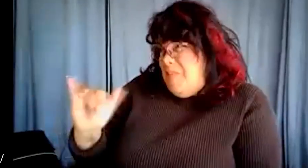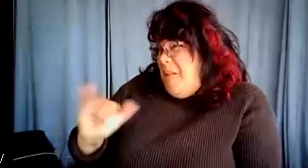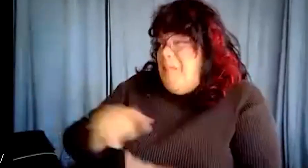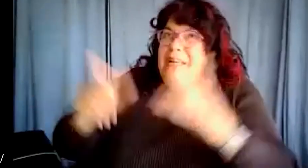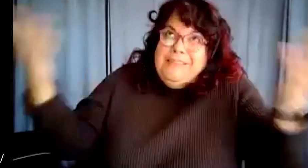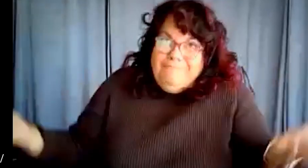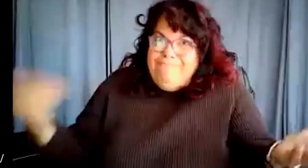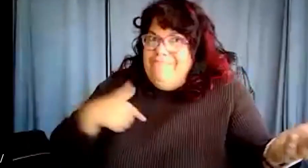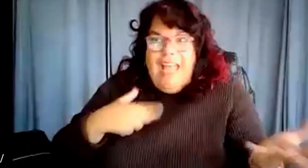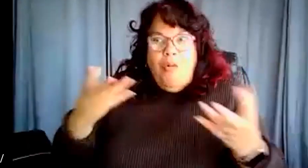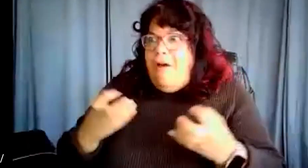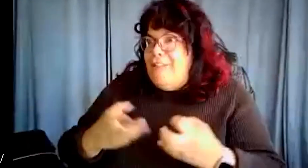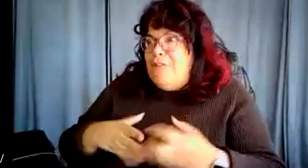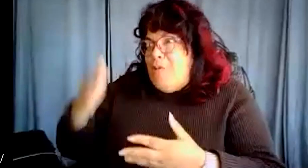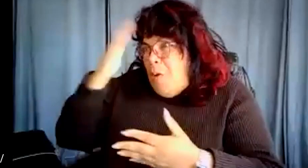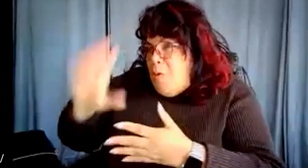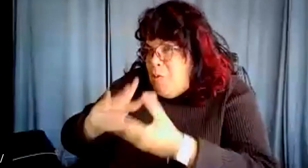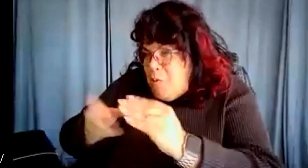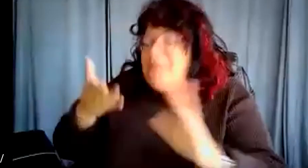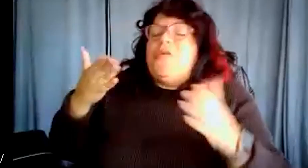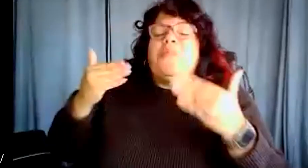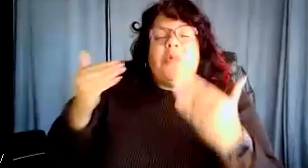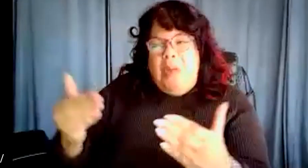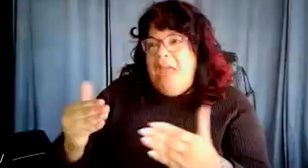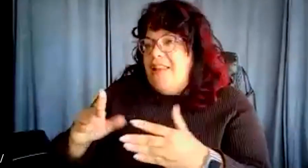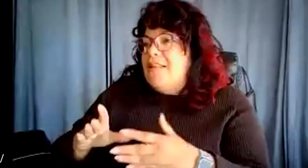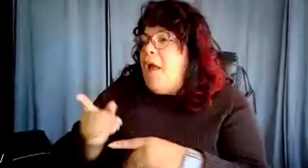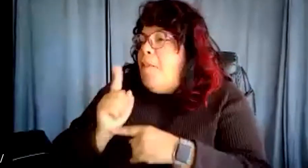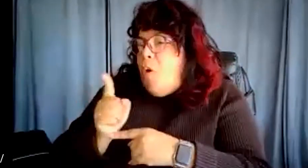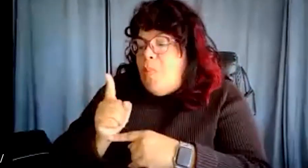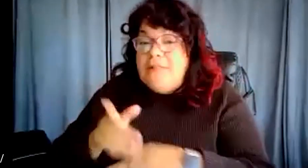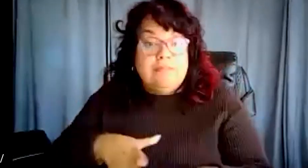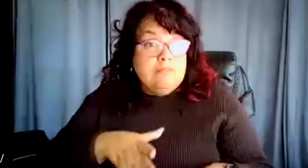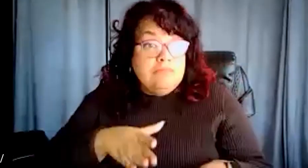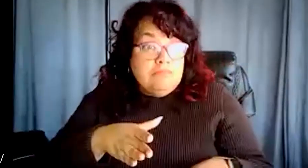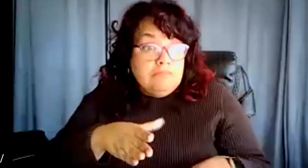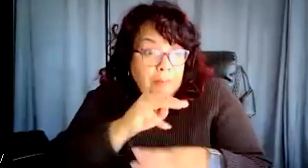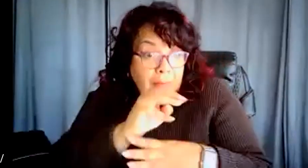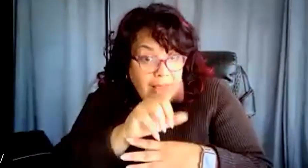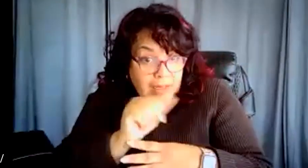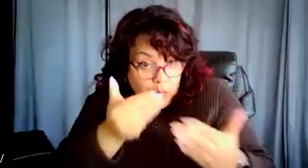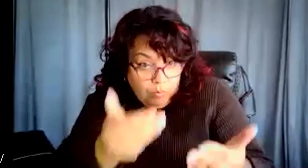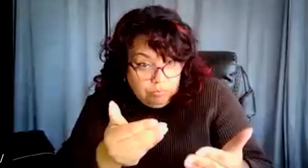I just want to dive right in to your story. So, we'll take a moment. Yeah. So, do you want to go first? Sure!